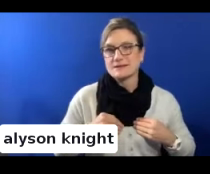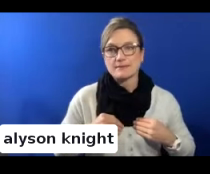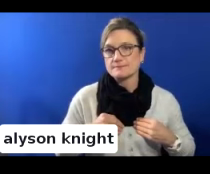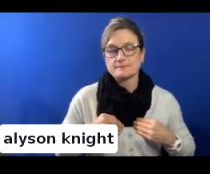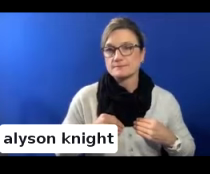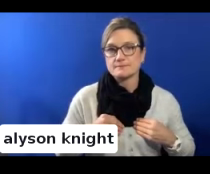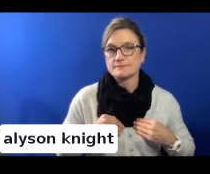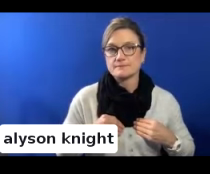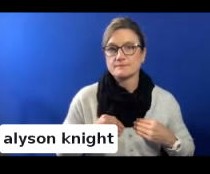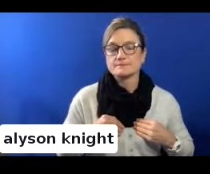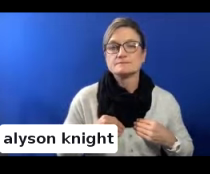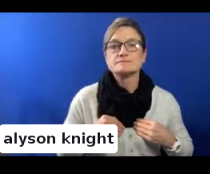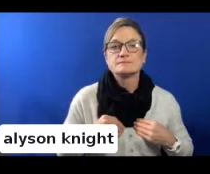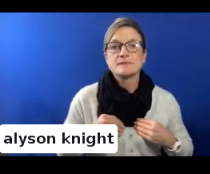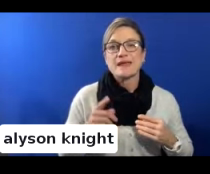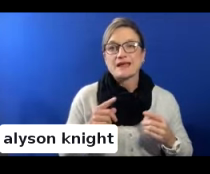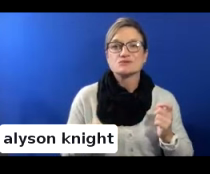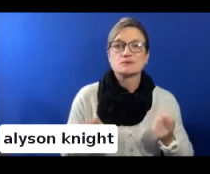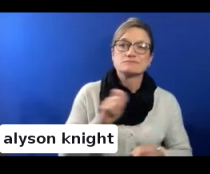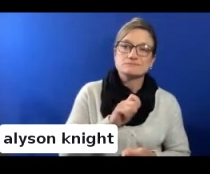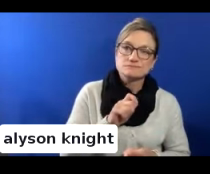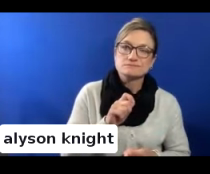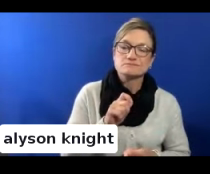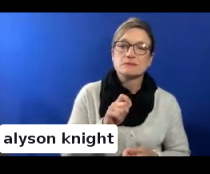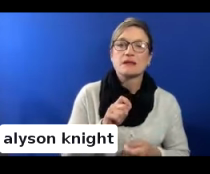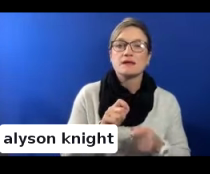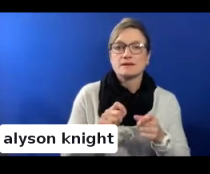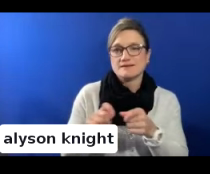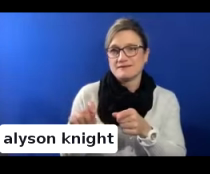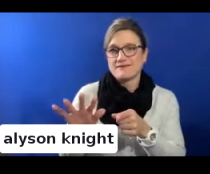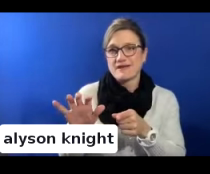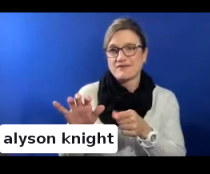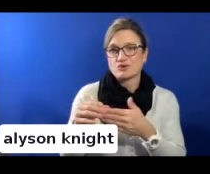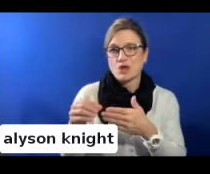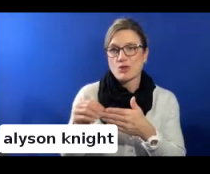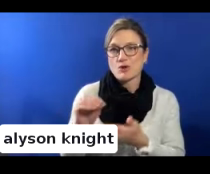would need to be reverted because there's a $500 balance remaining.